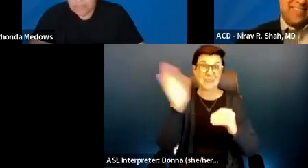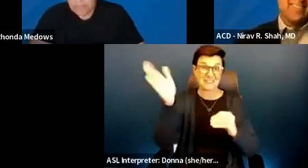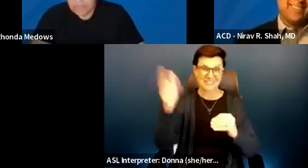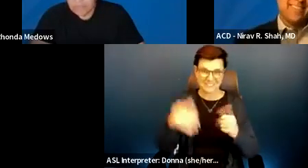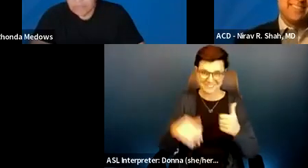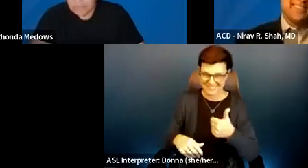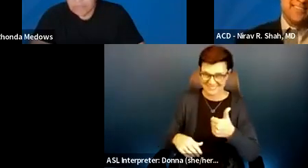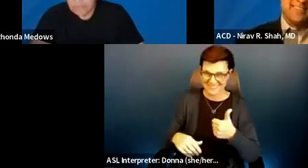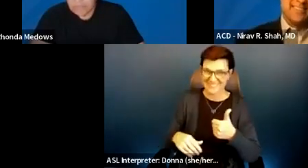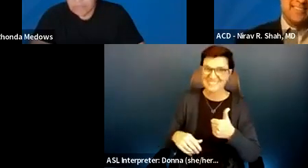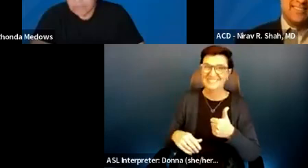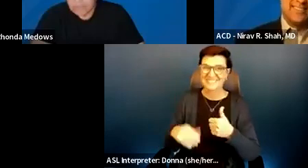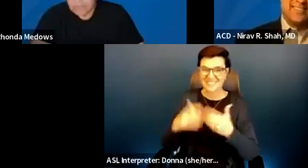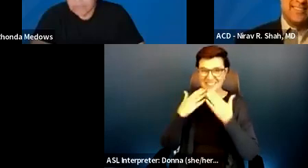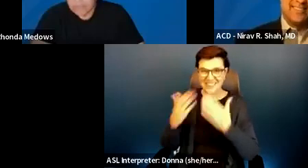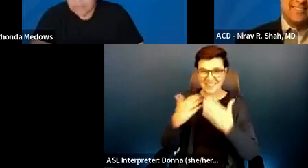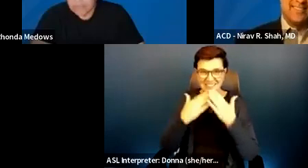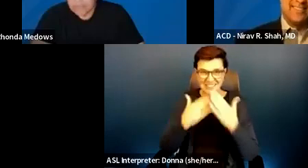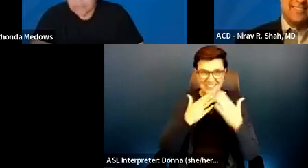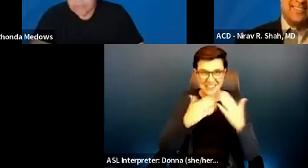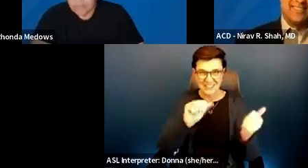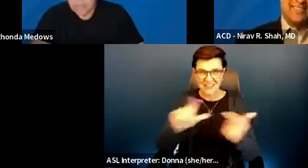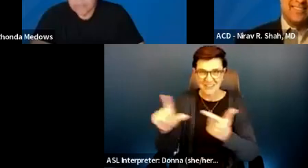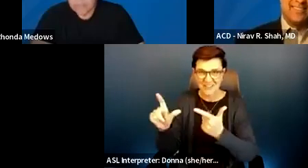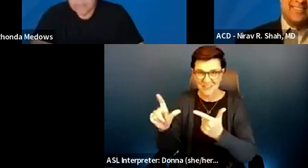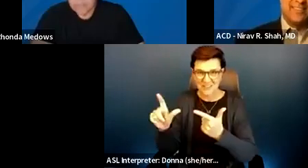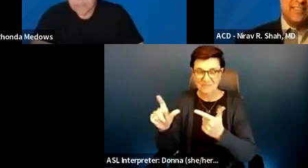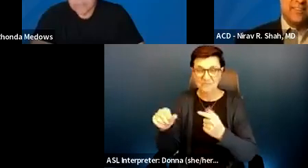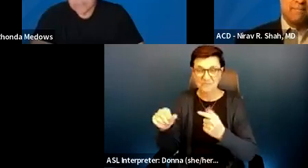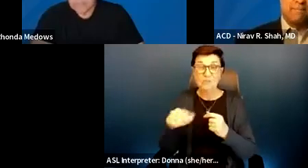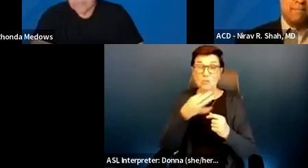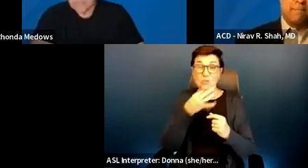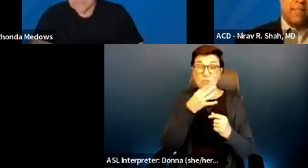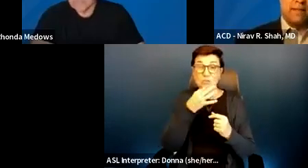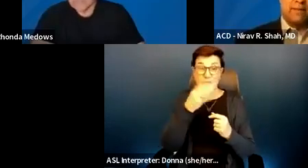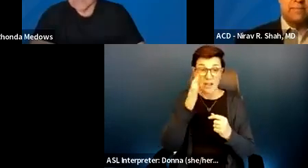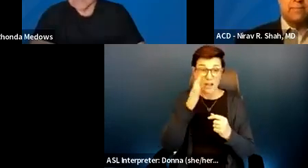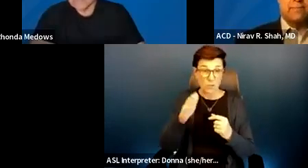Thanks to all of you. I'm going to, in a moment, give you, Deb, the last word for the meeting today.